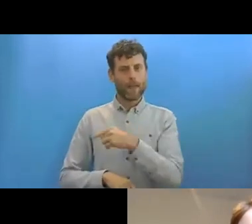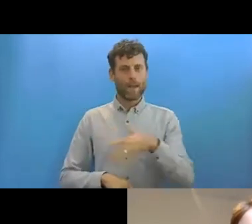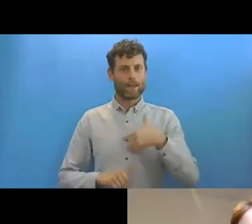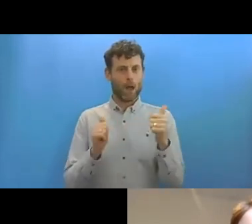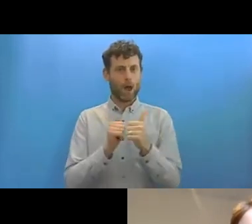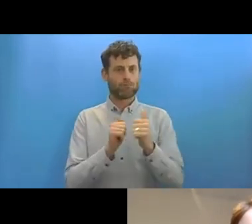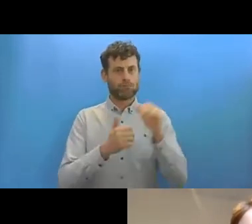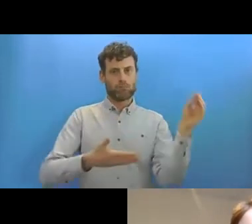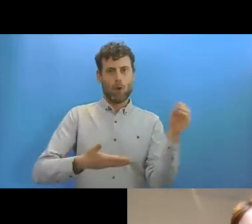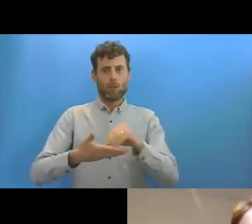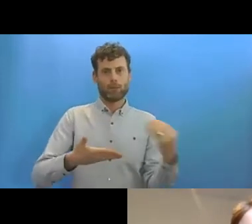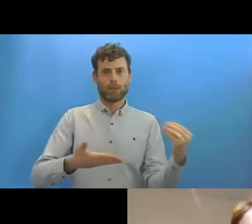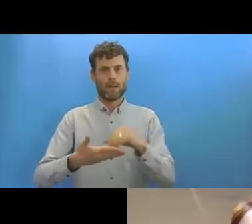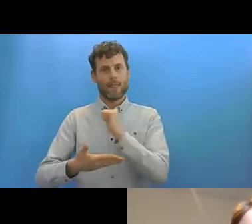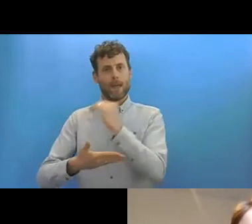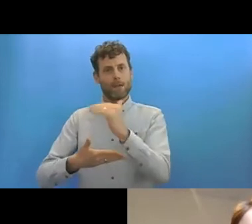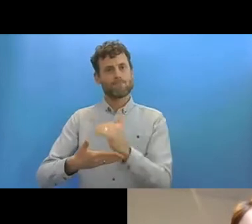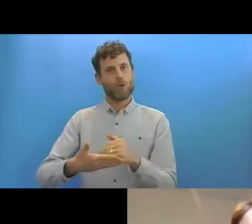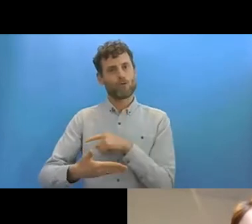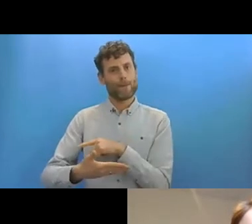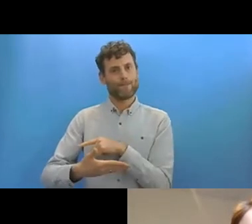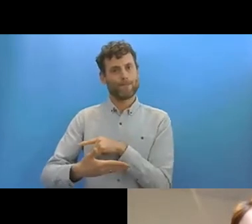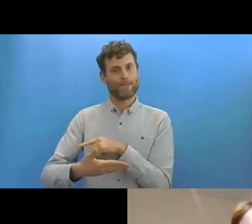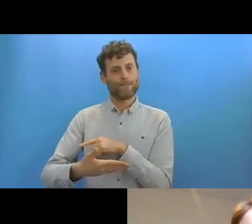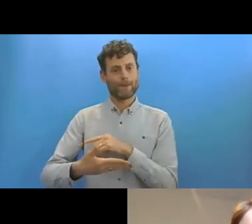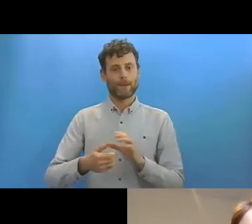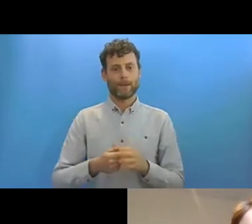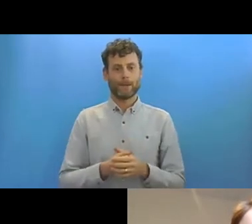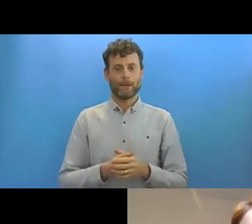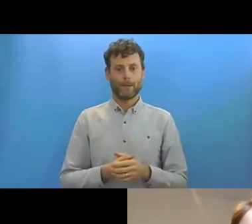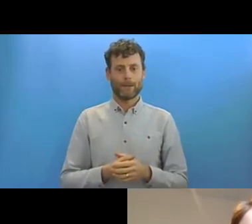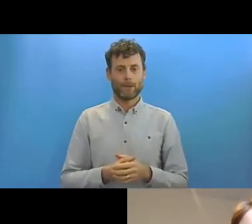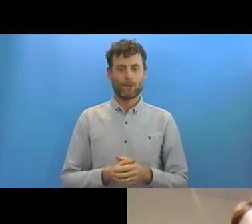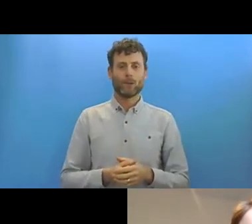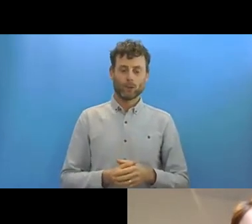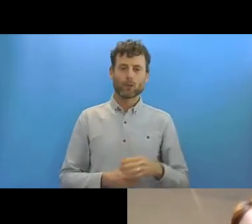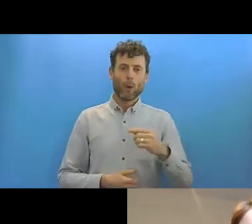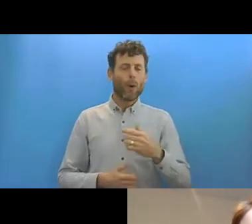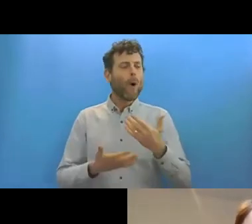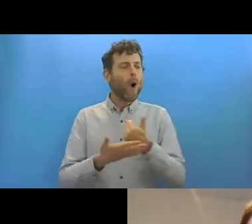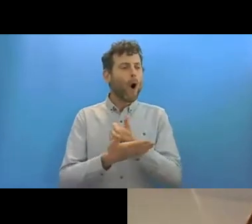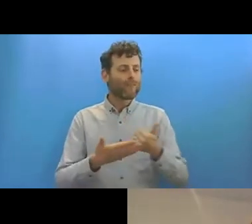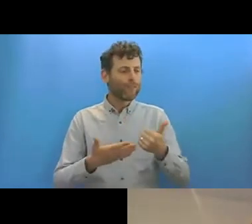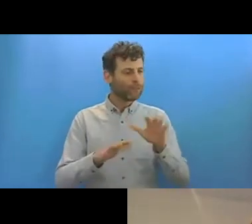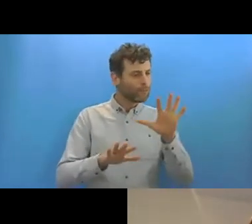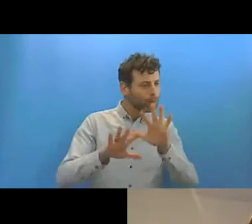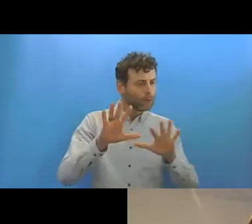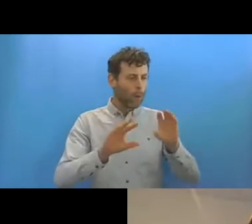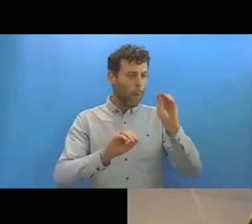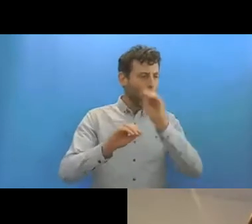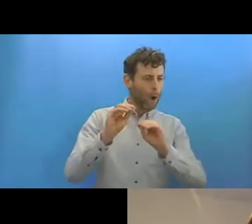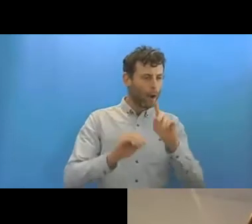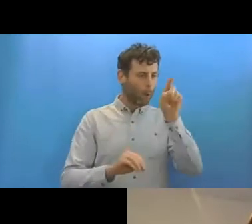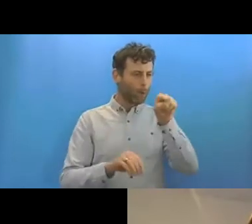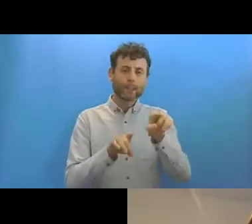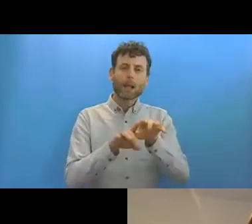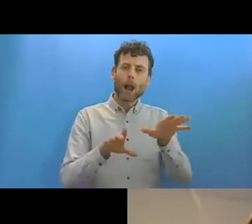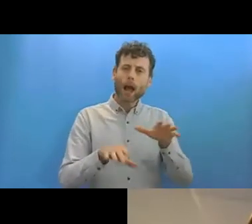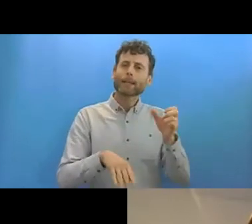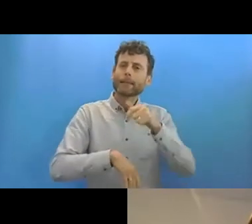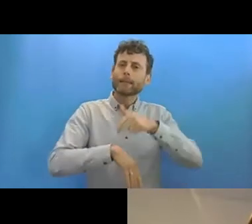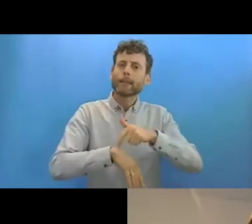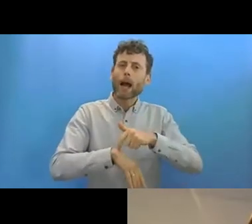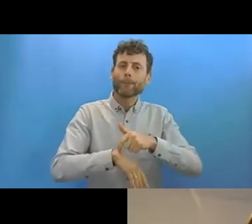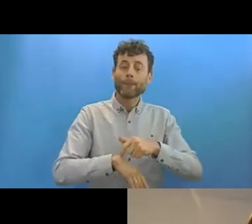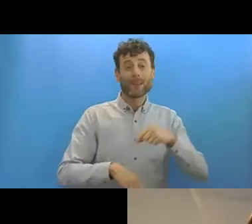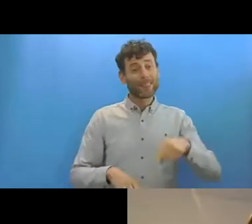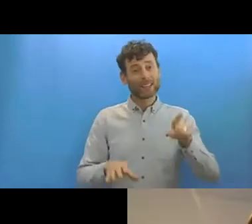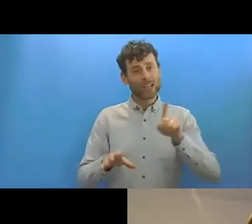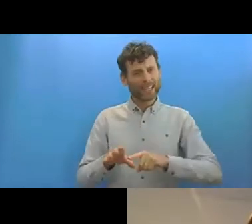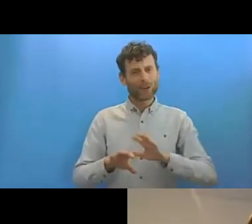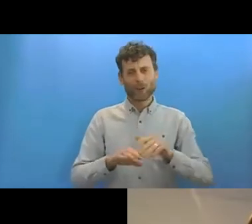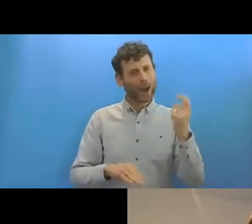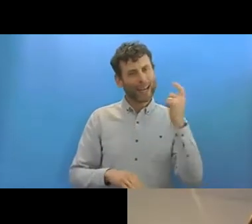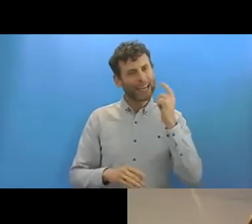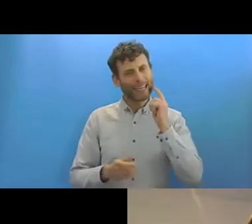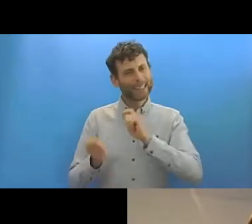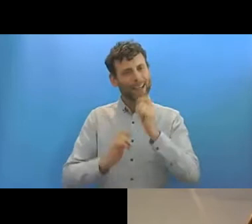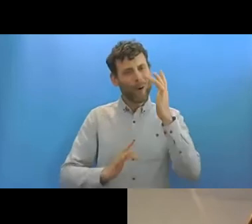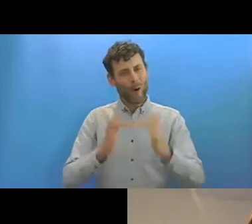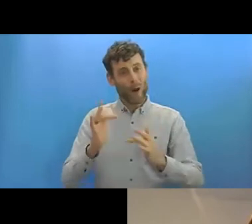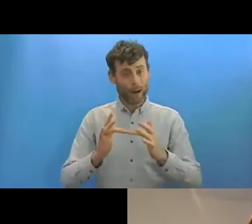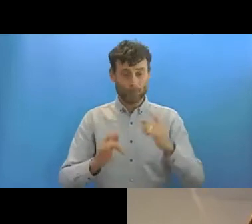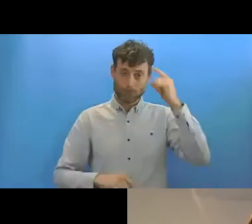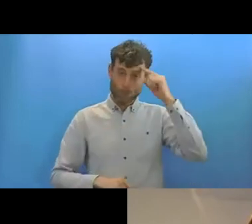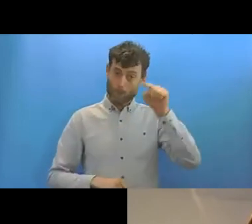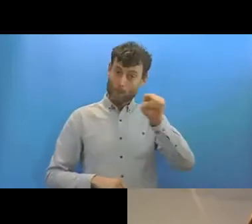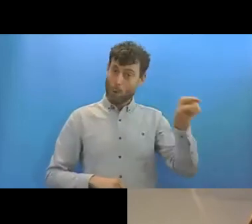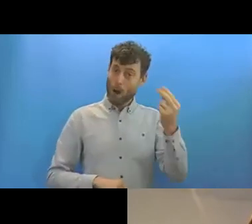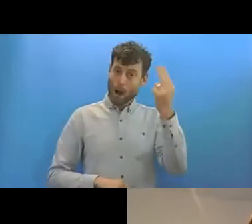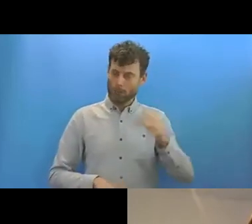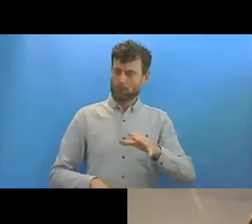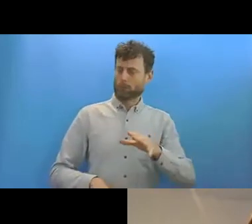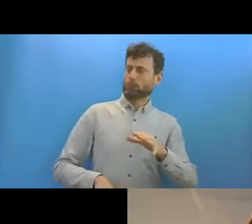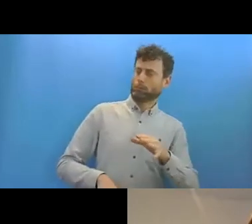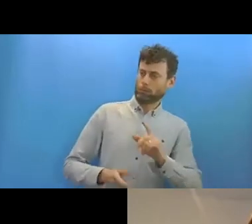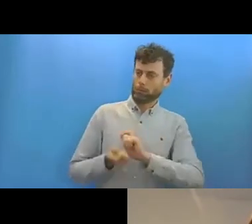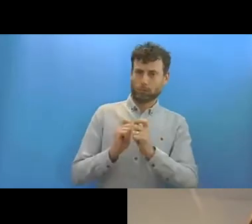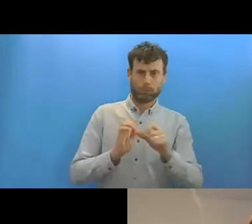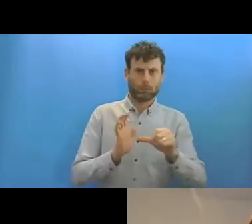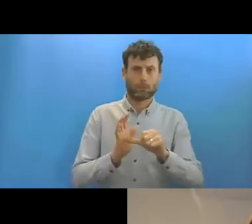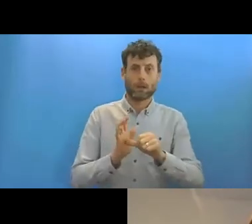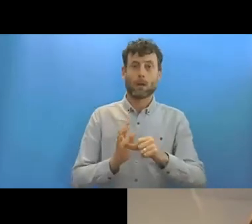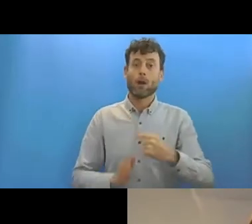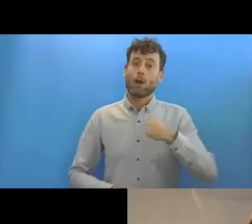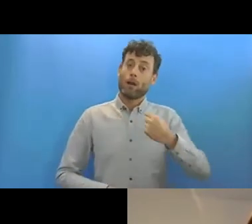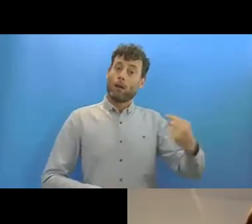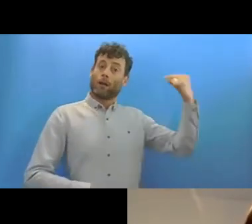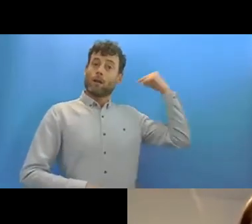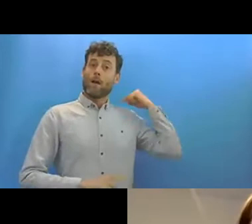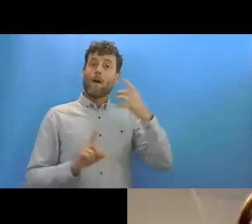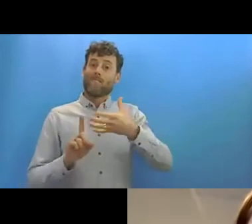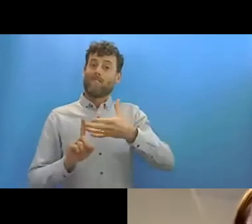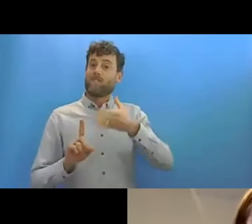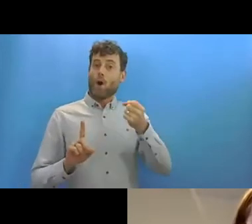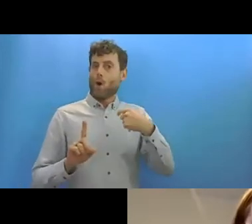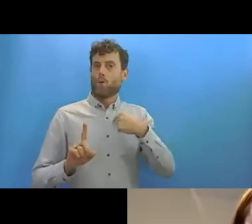work as it's being realised rather than just once it's already there.